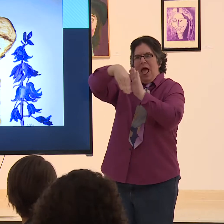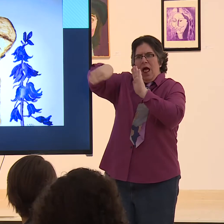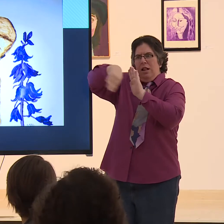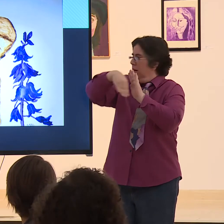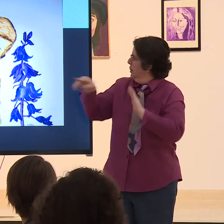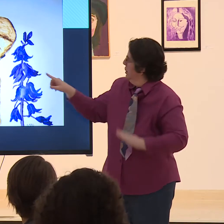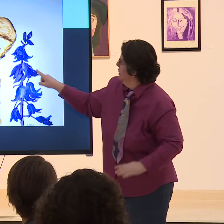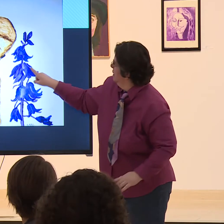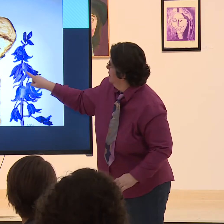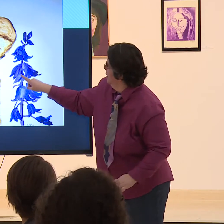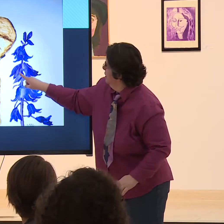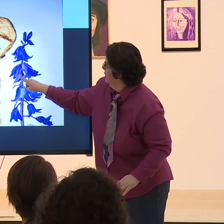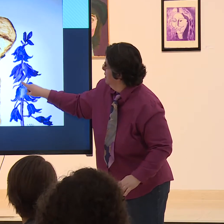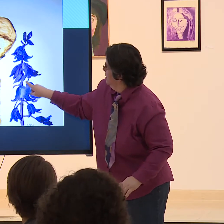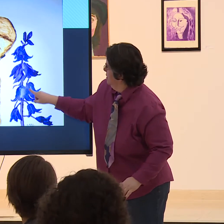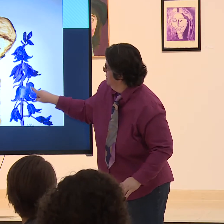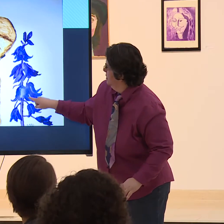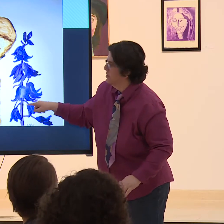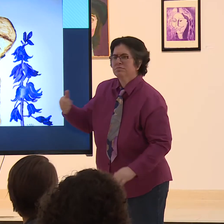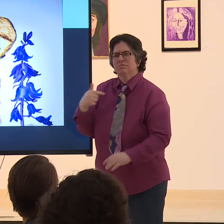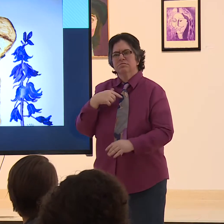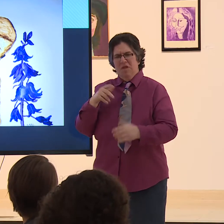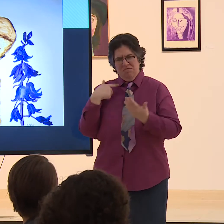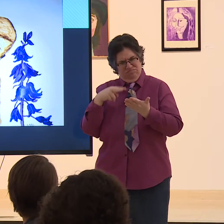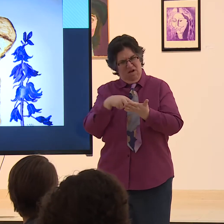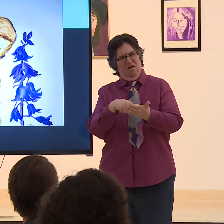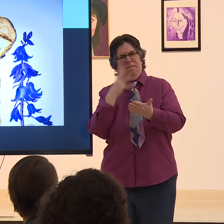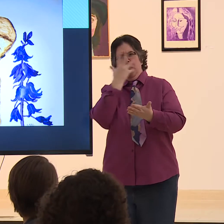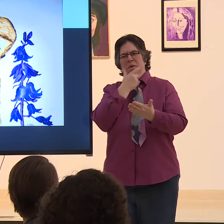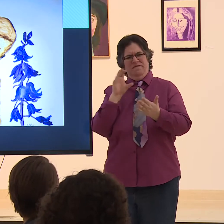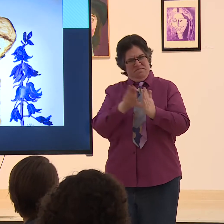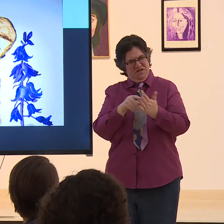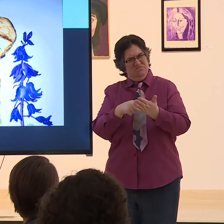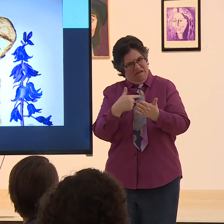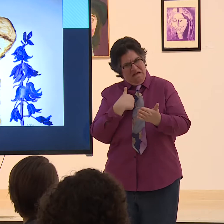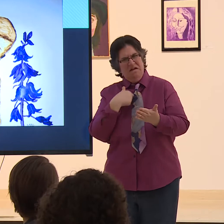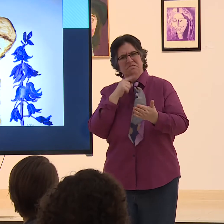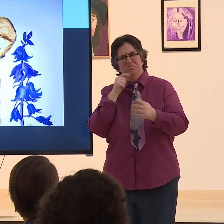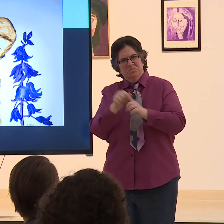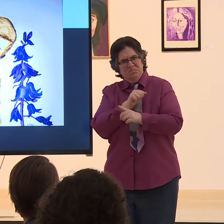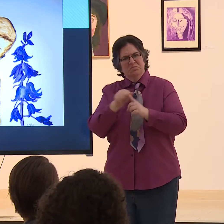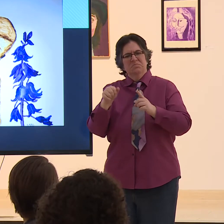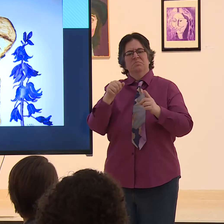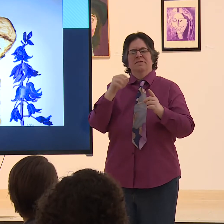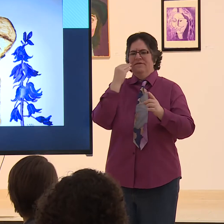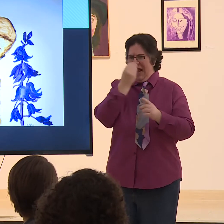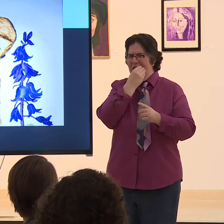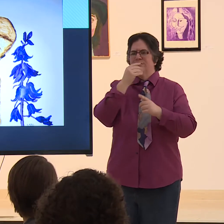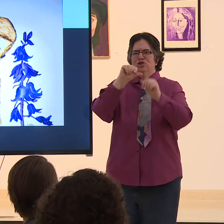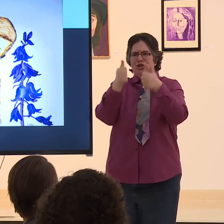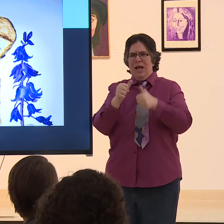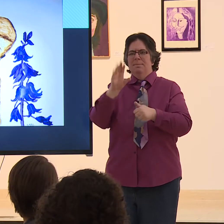The flowers are in the shape of bells, and when I saw that, I felt like it had a deeper meaning.